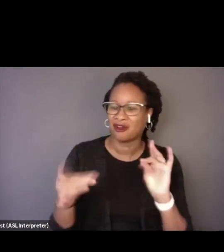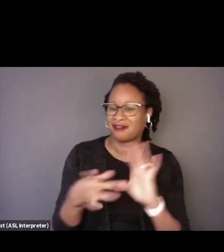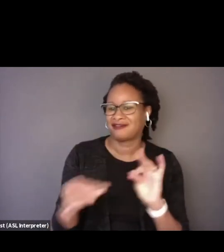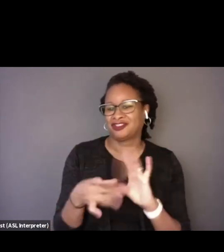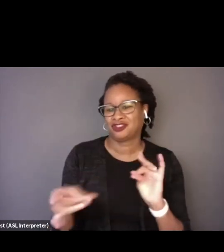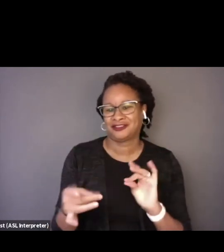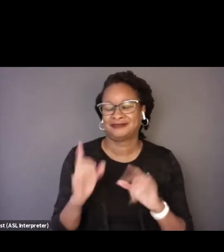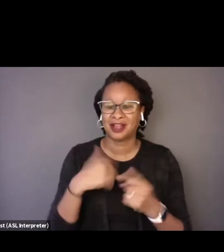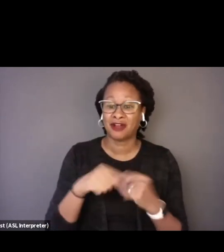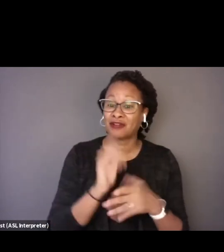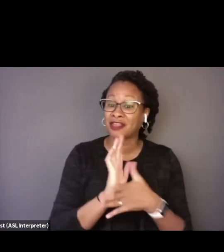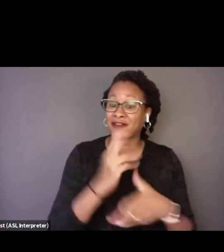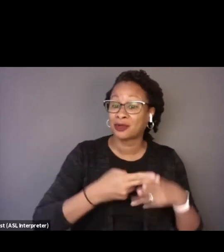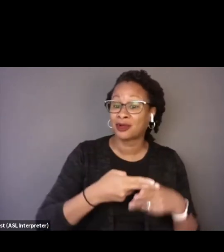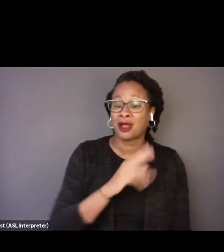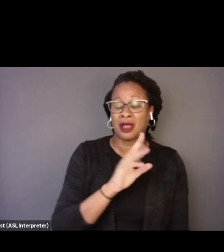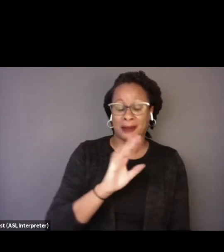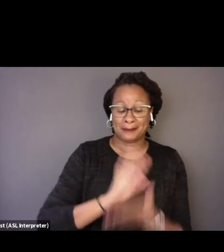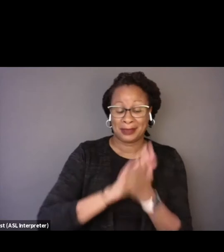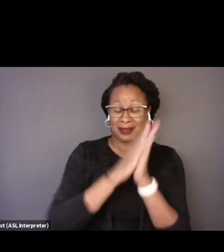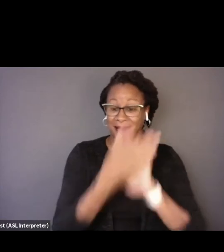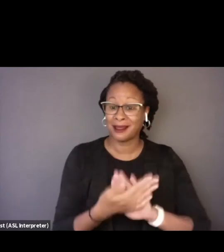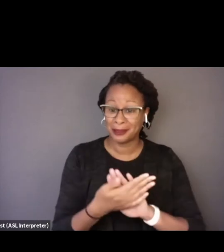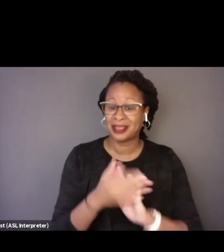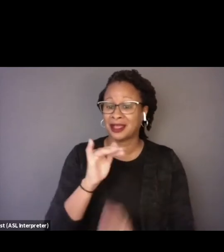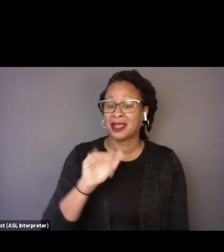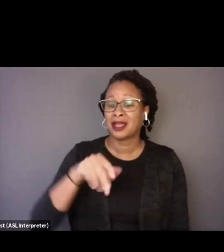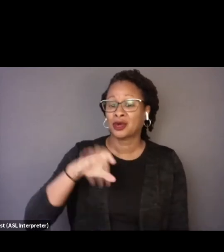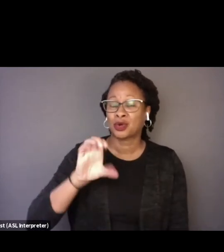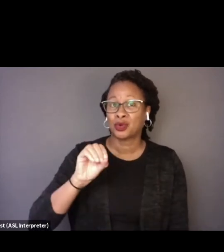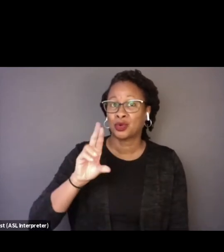around the film "Becoming Cousteau" moderated by IndieWire's Eric Kohn.